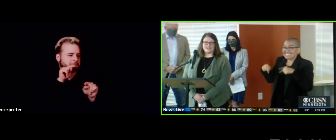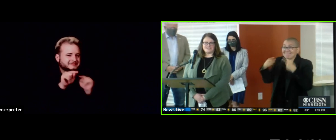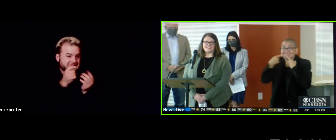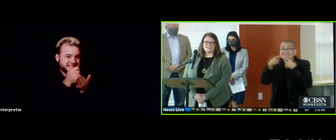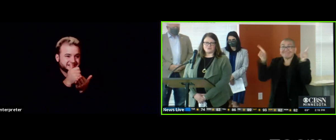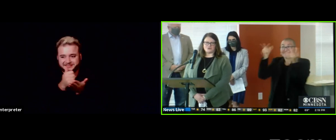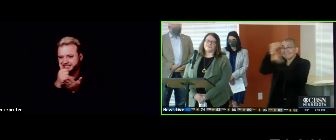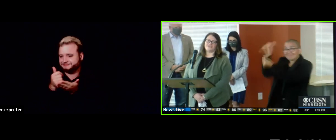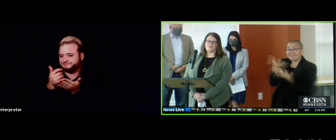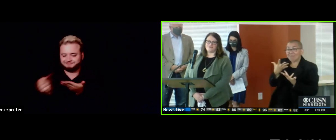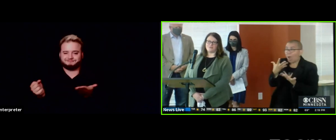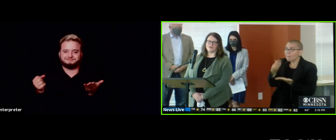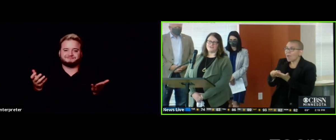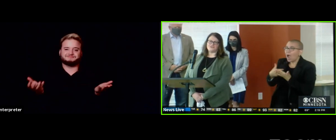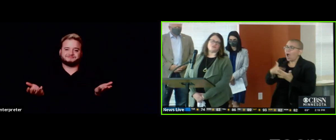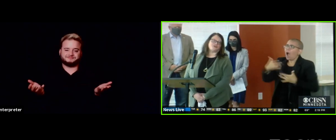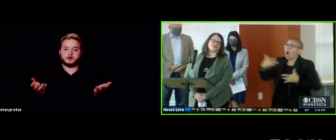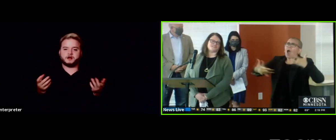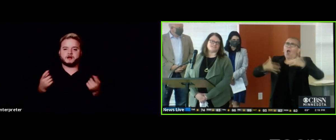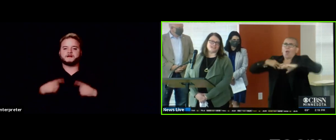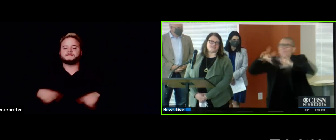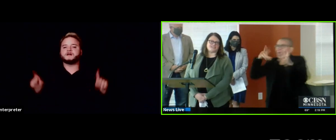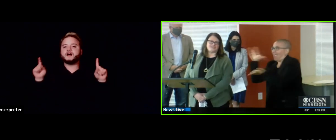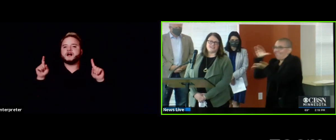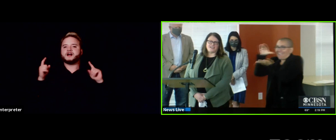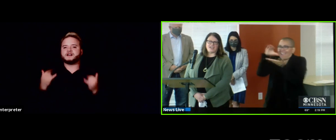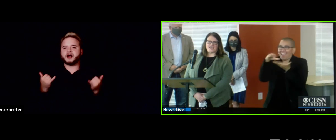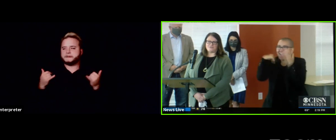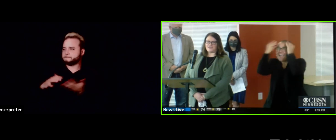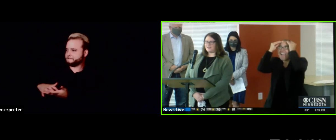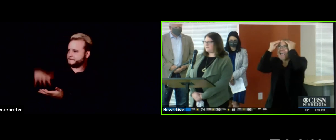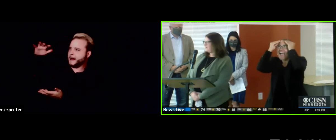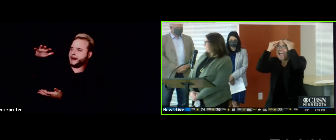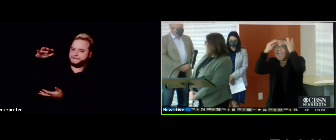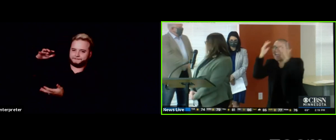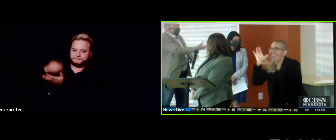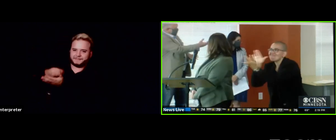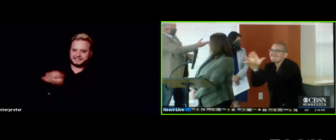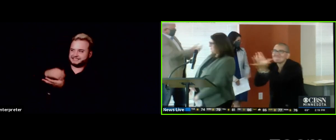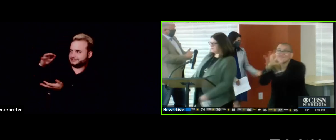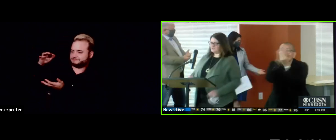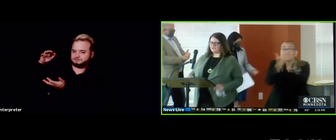to get to work with our partners across the state and with that I'm gonna ask Commissioner